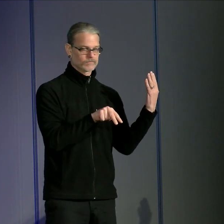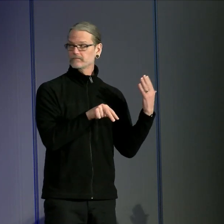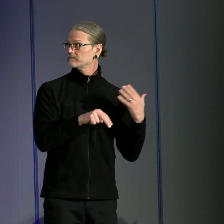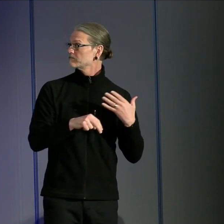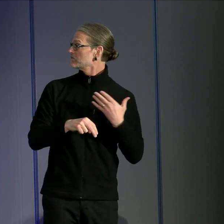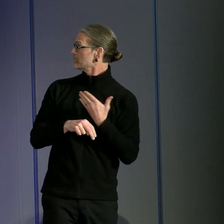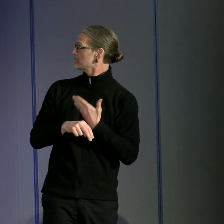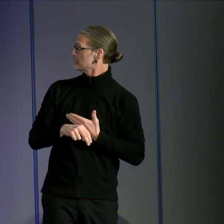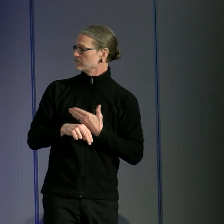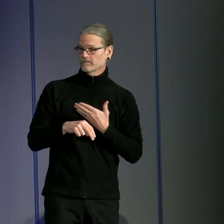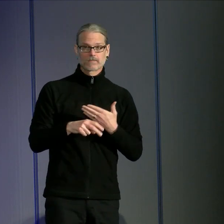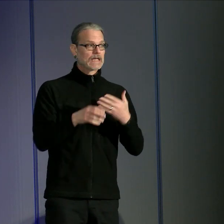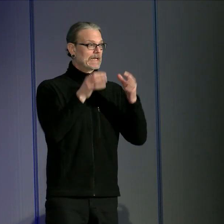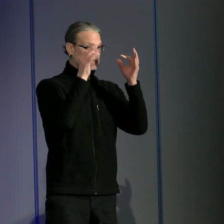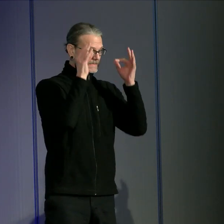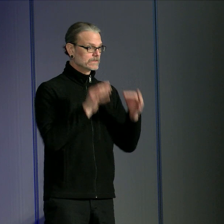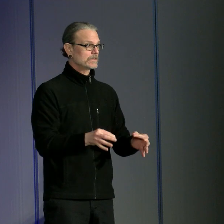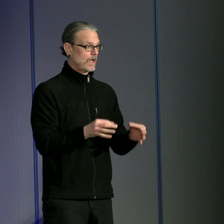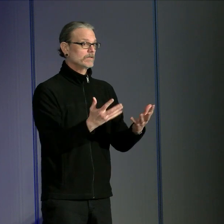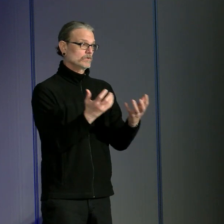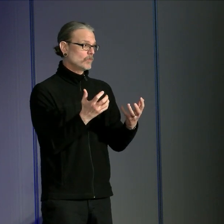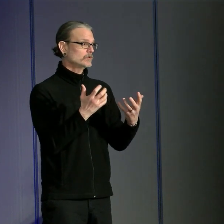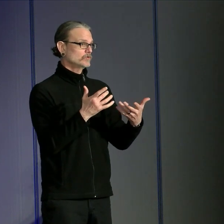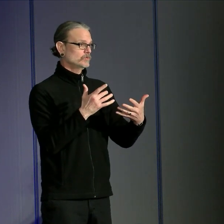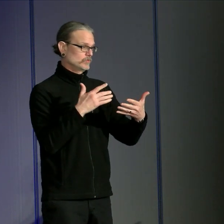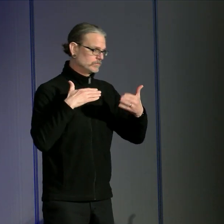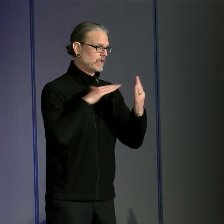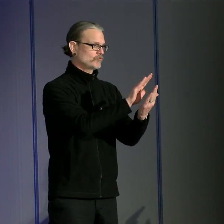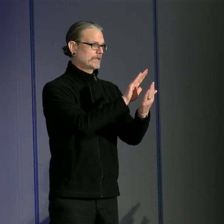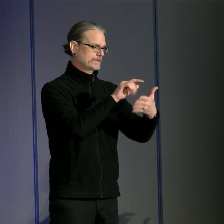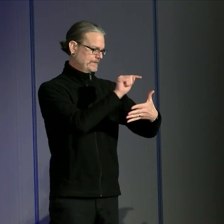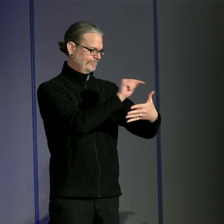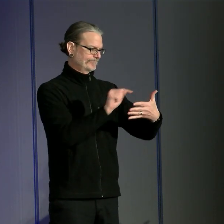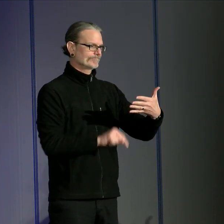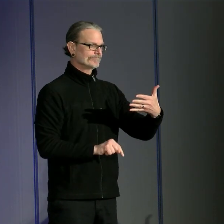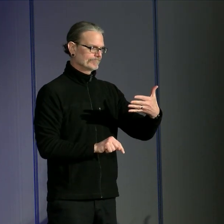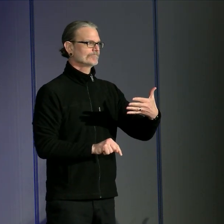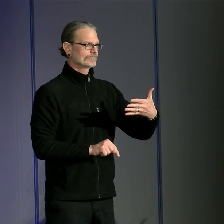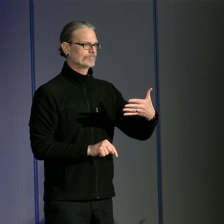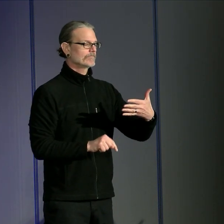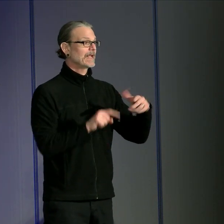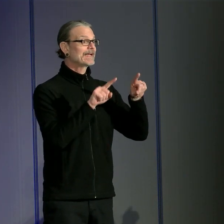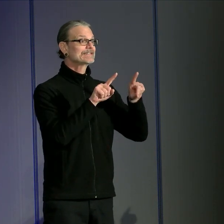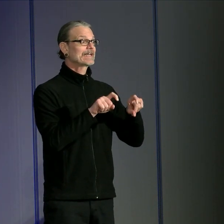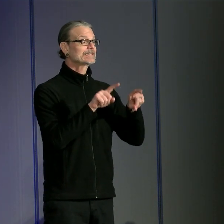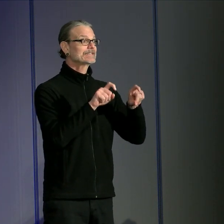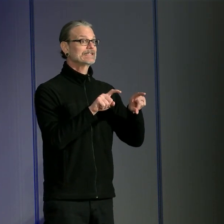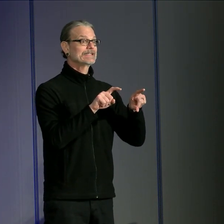And decide that you're going to address them. Okay? And test initiatives are essentially projects.